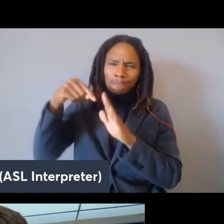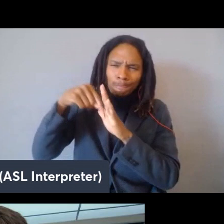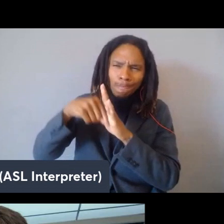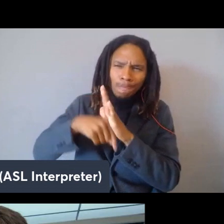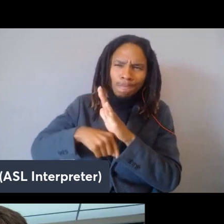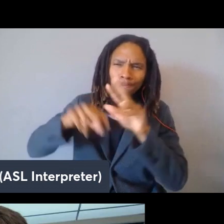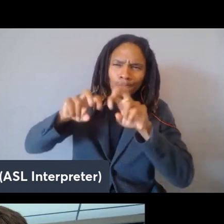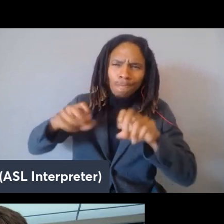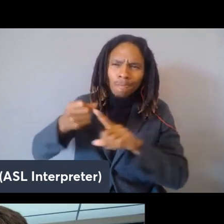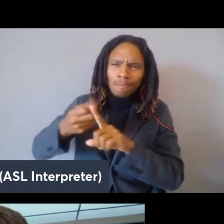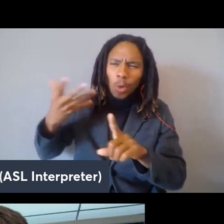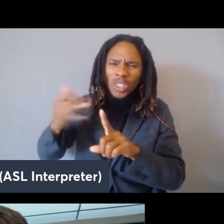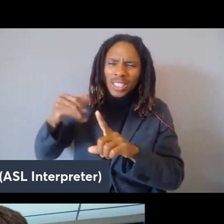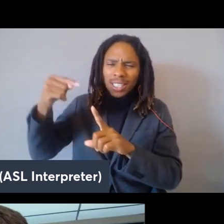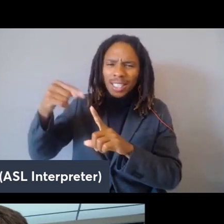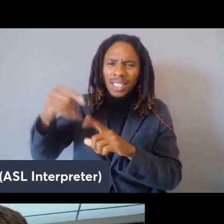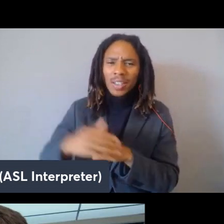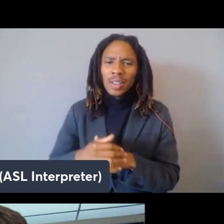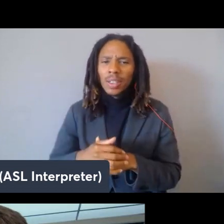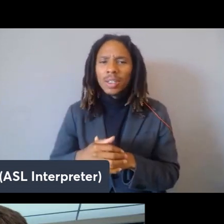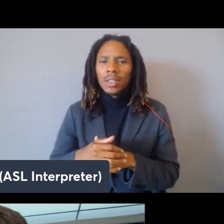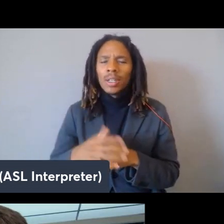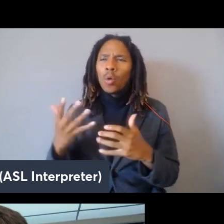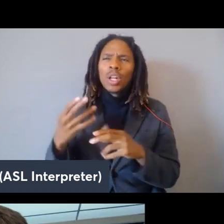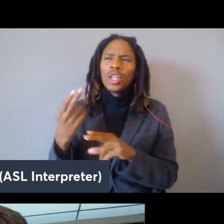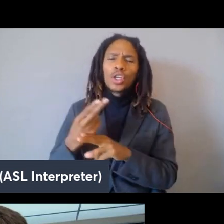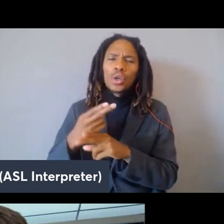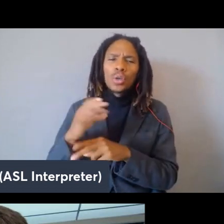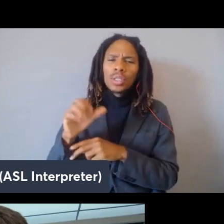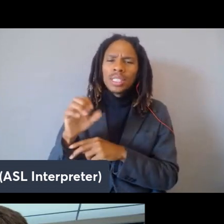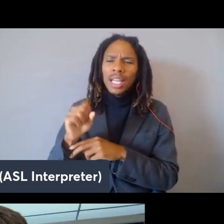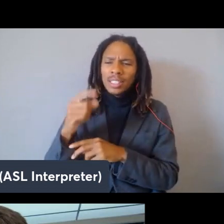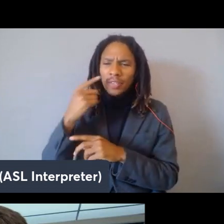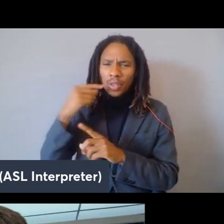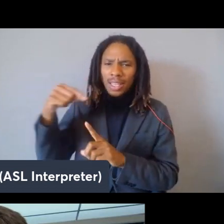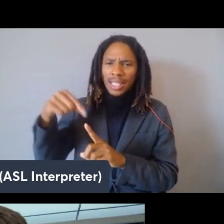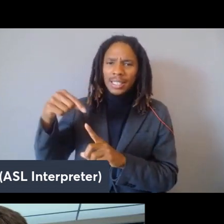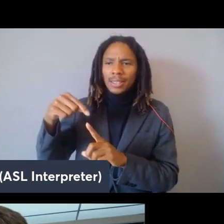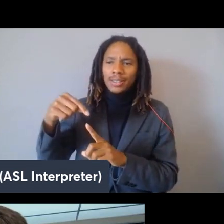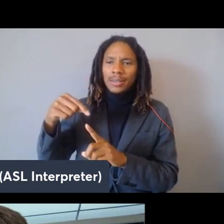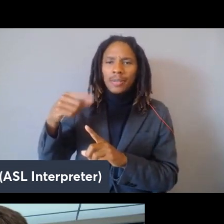And what are the use cases that these are particularly aimed at?